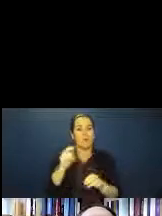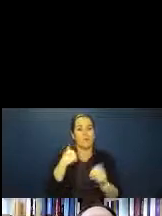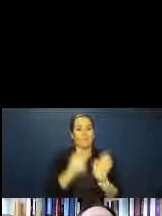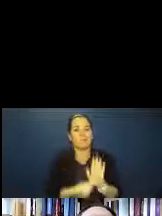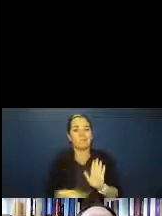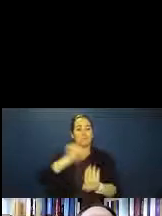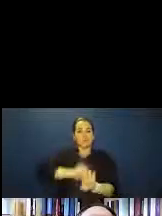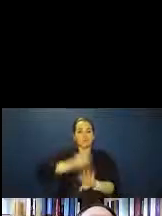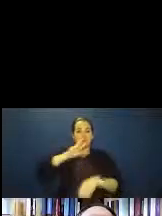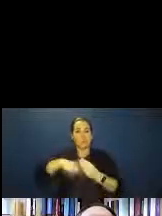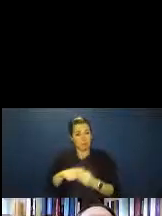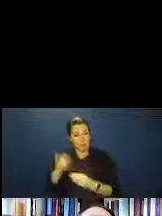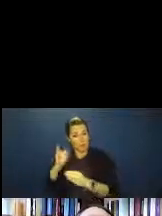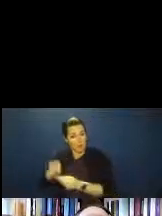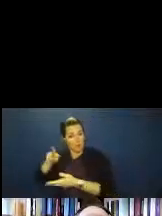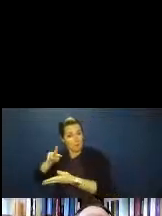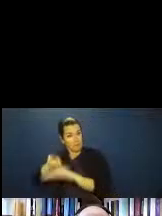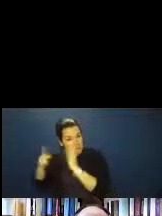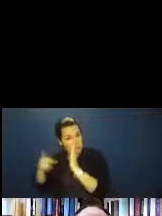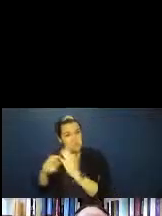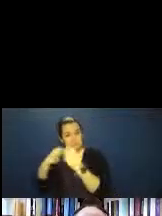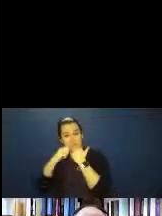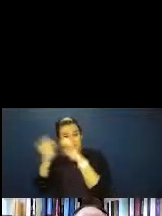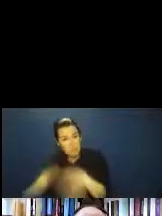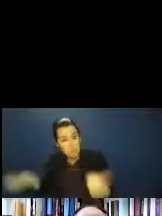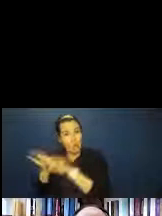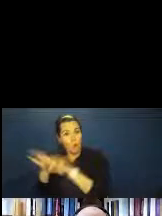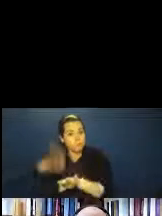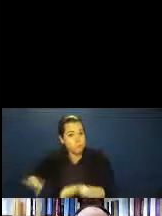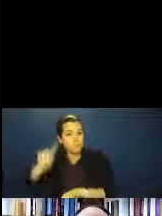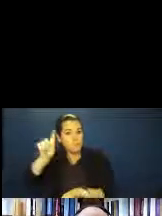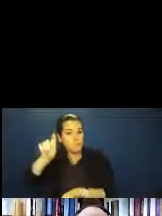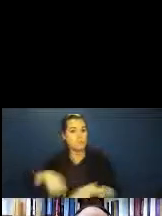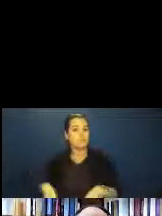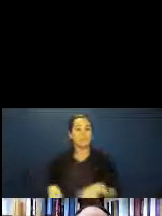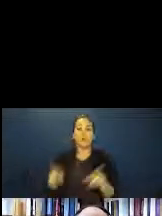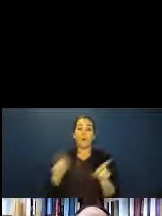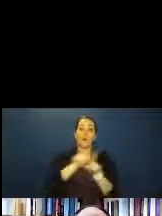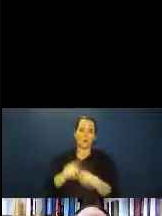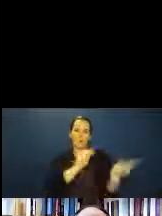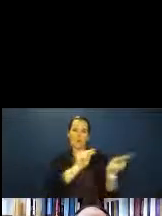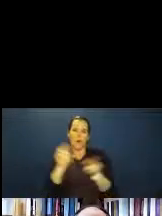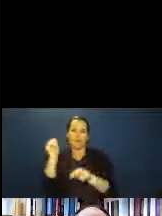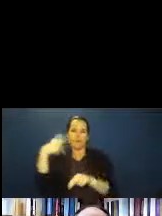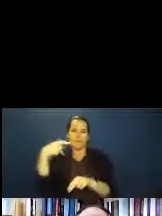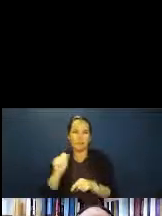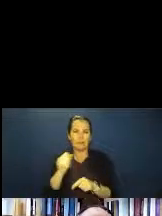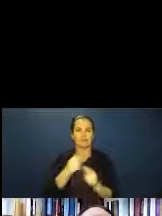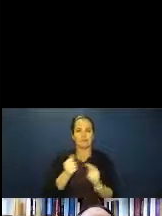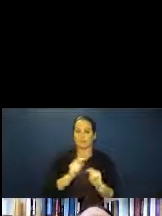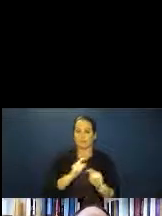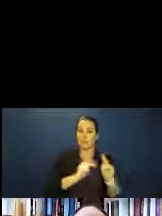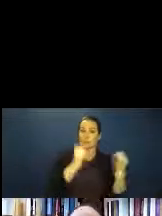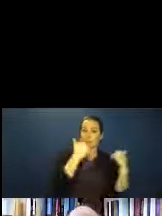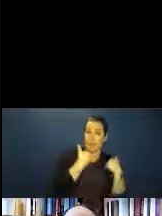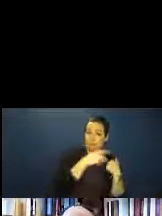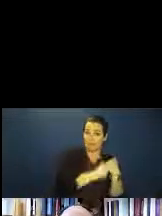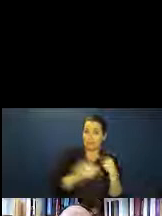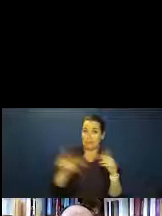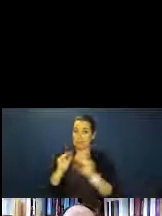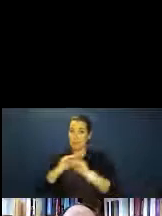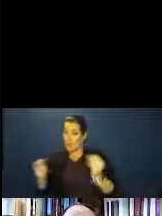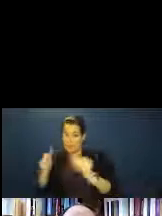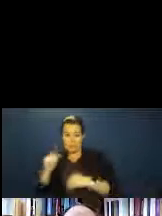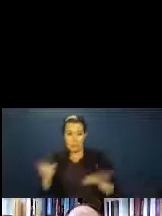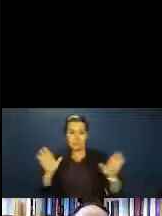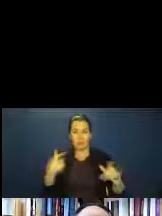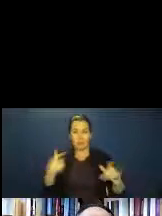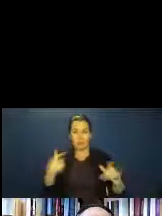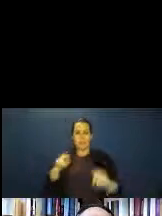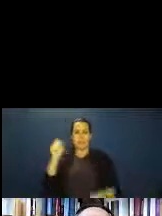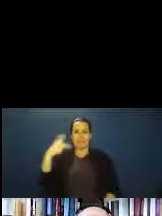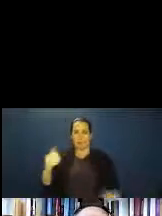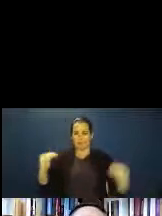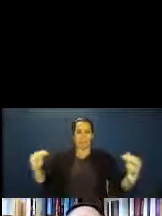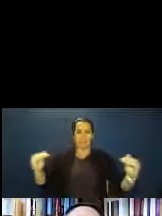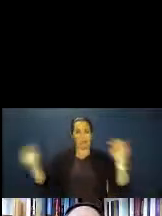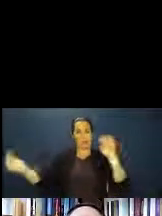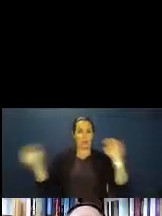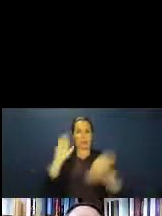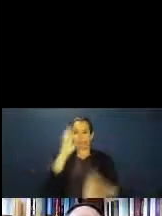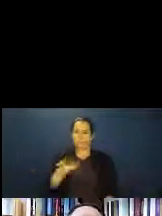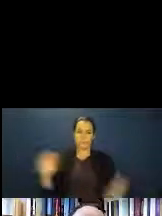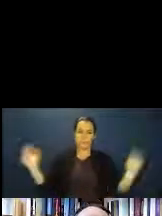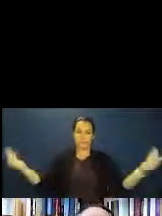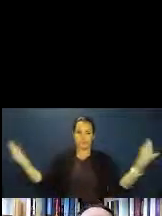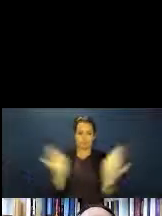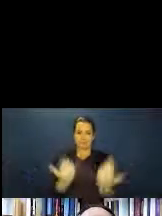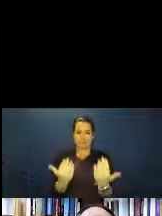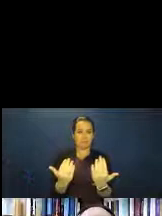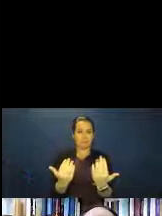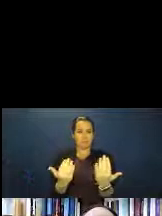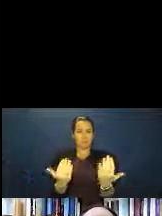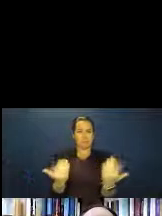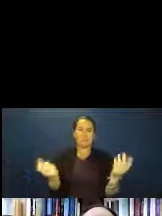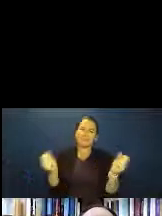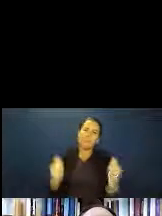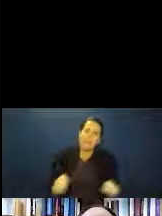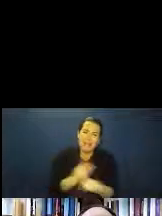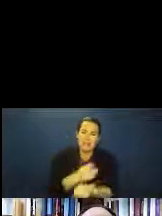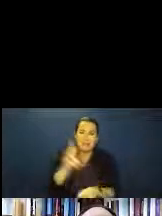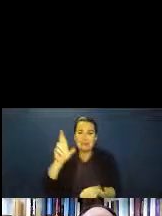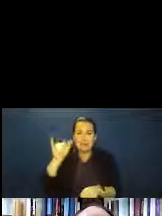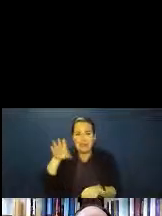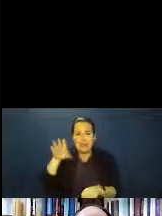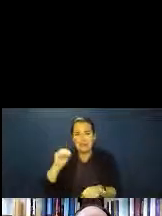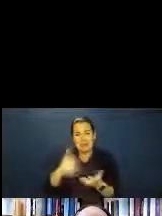Note that this is not the same as meaningfulness. Meaningfulness is for you to decide, for people to decide, if expert panels to decide, what is a meaningful change. First we have to see whether it's due to a sample, its sampling variation or not. Once statistical significance